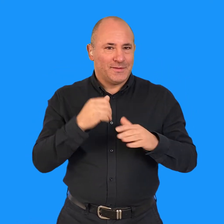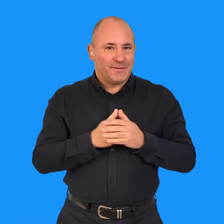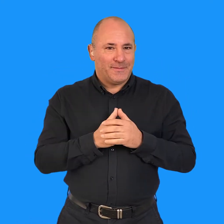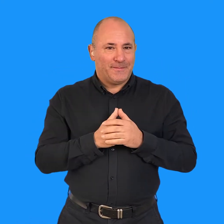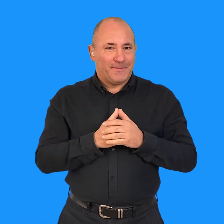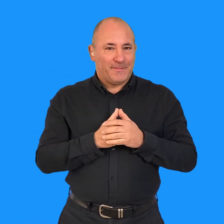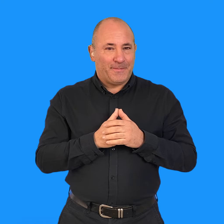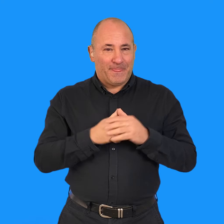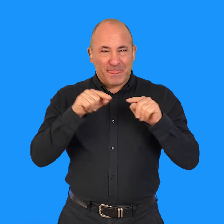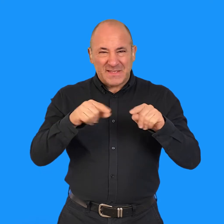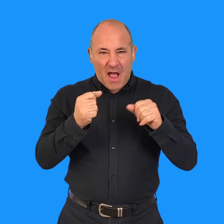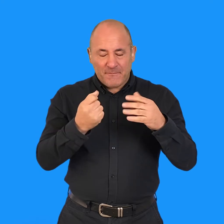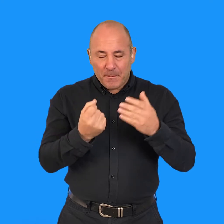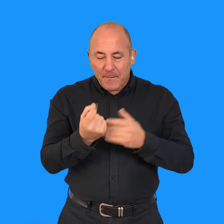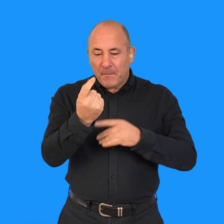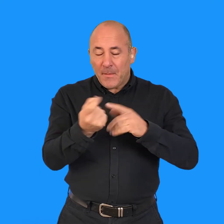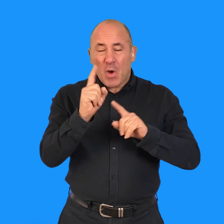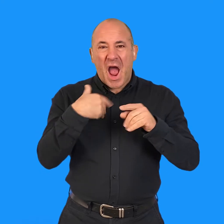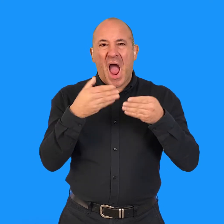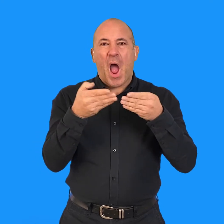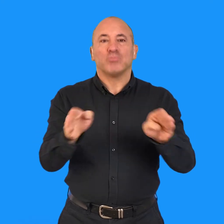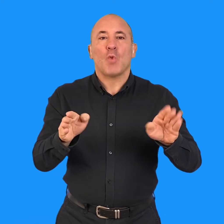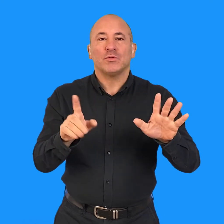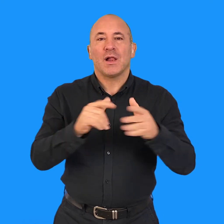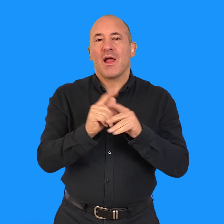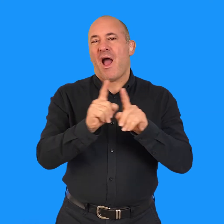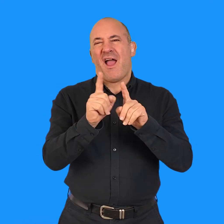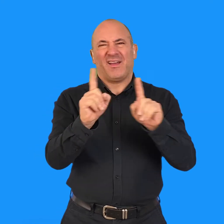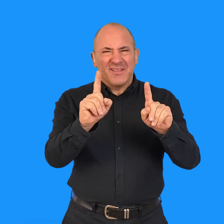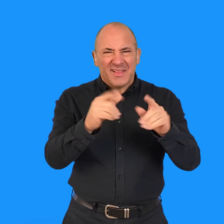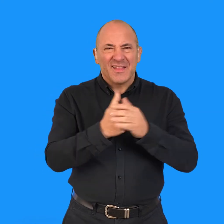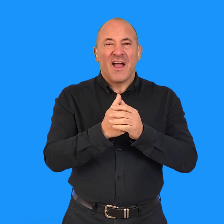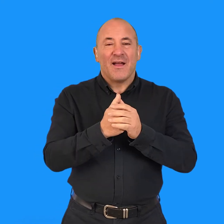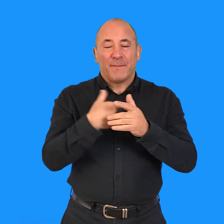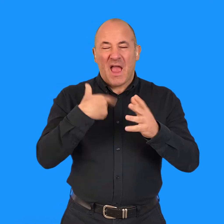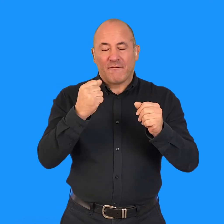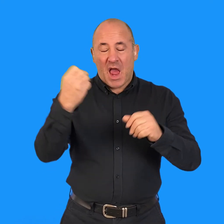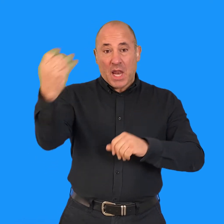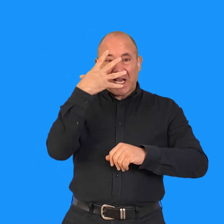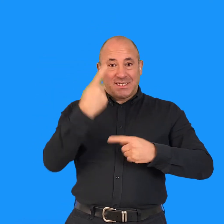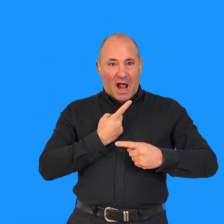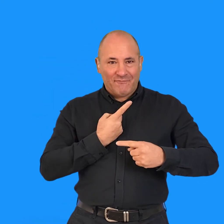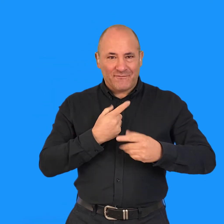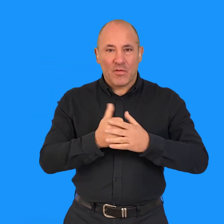And there are moments of exposure, by which I mean there are moments when I am lit,